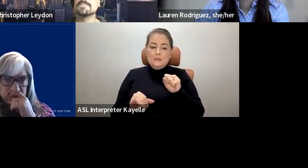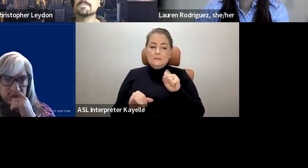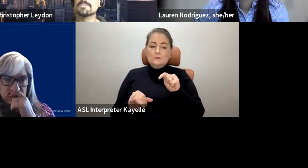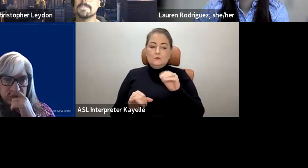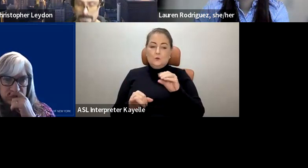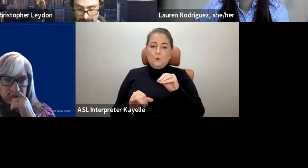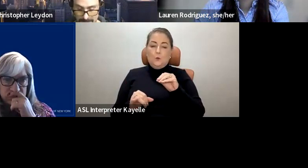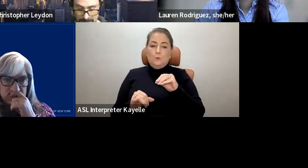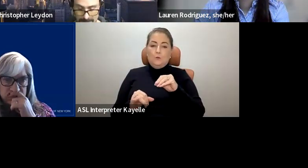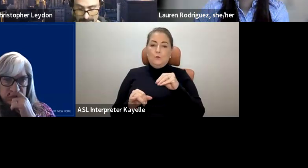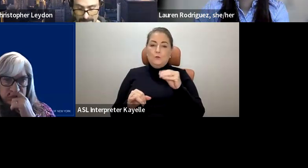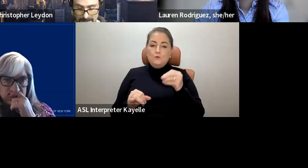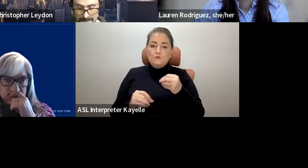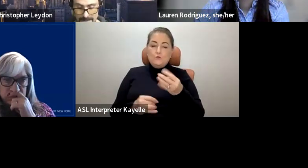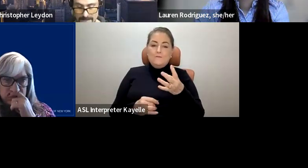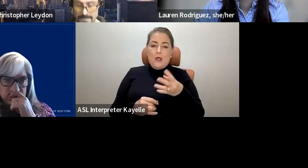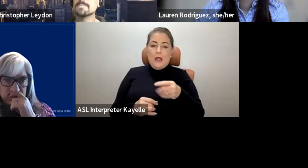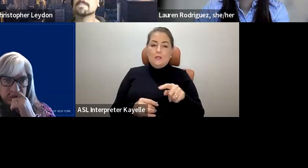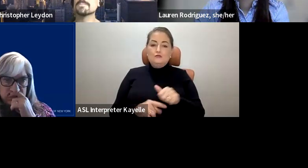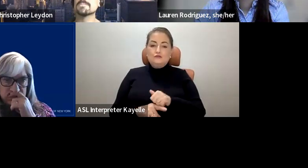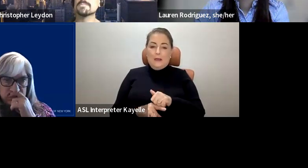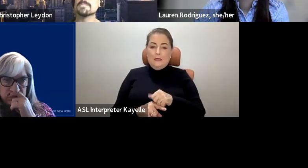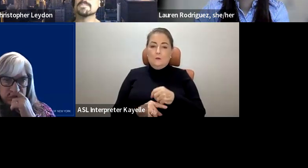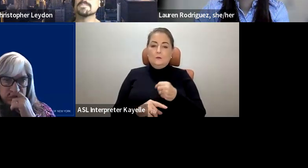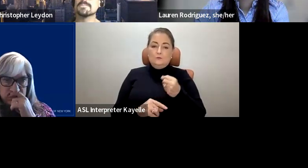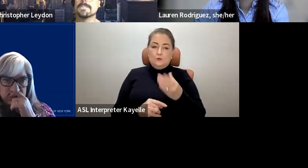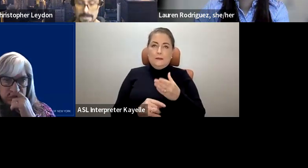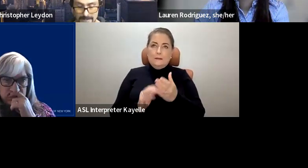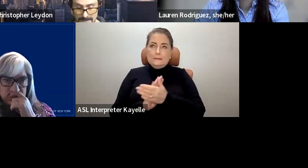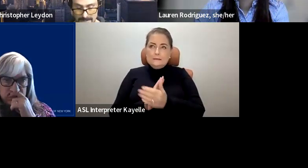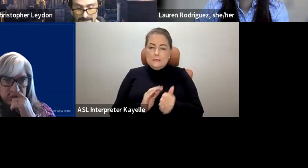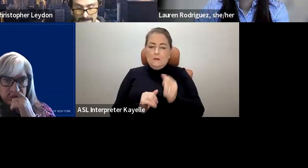provide the training to help bring the skills of the EIT